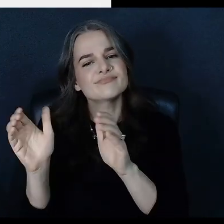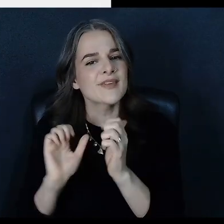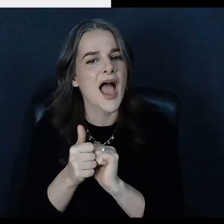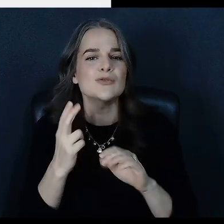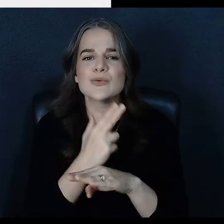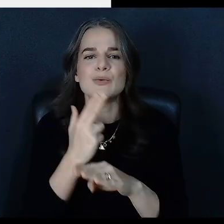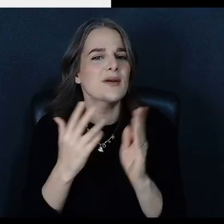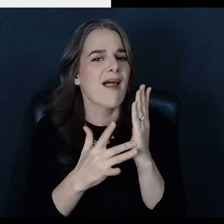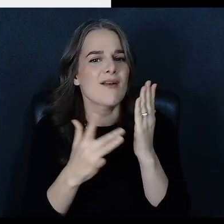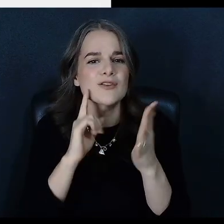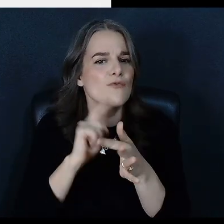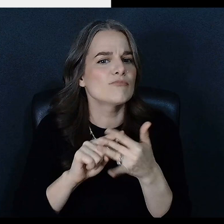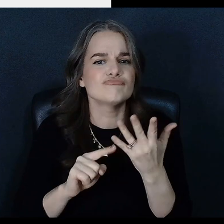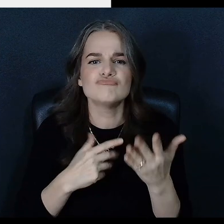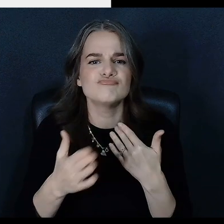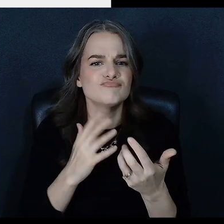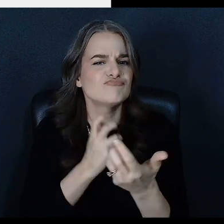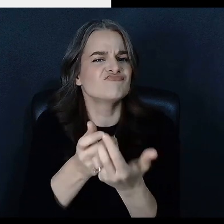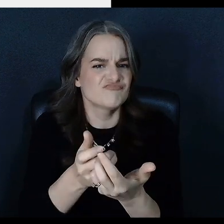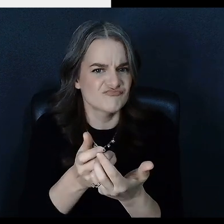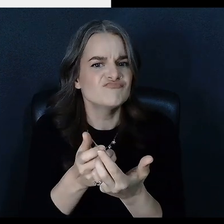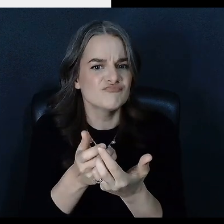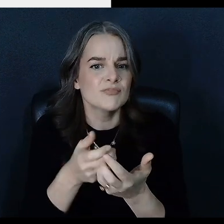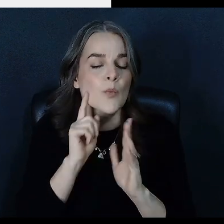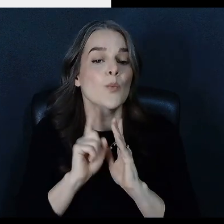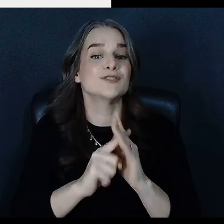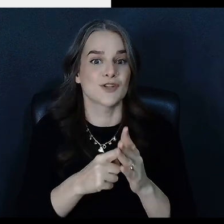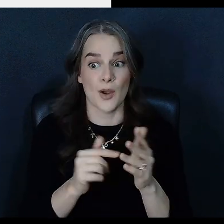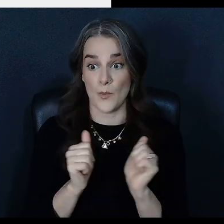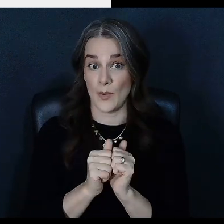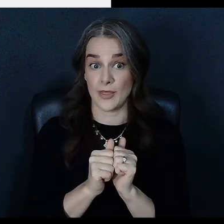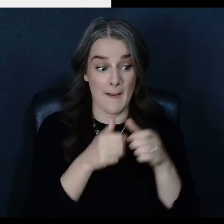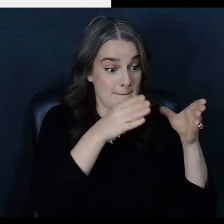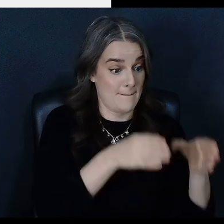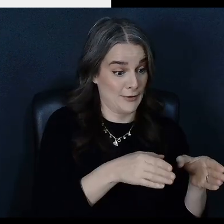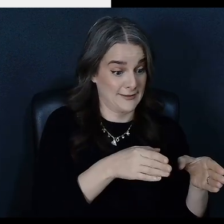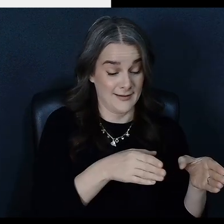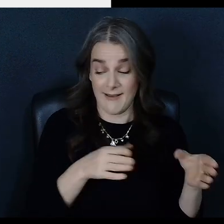So we'll start with the idea of matching a person to the technology.